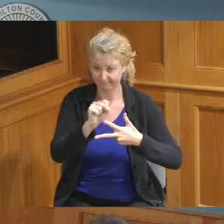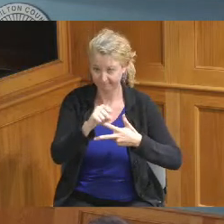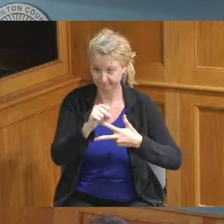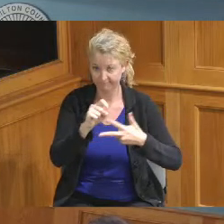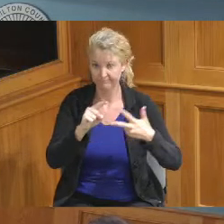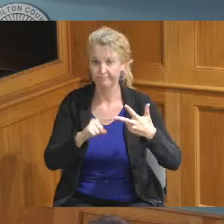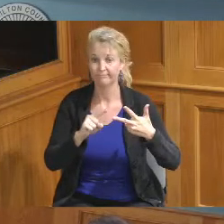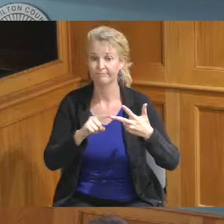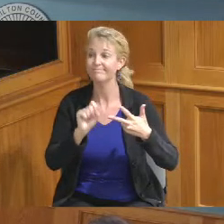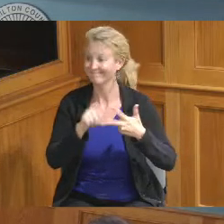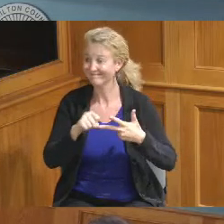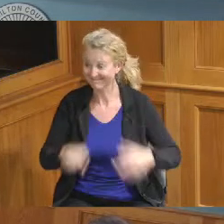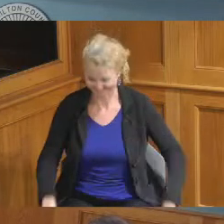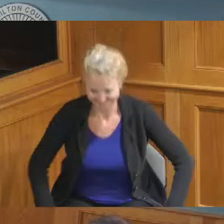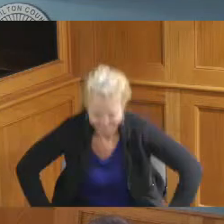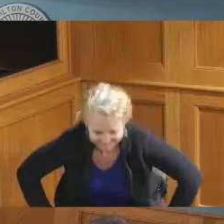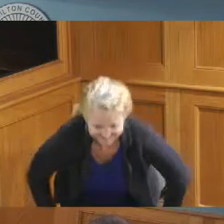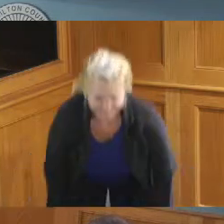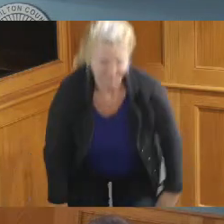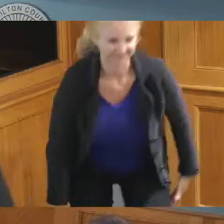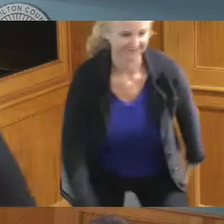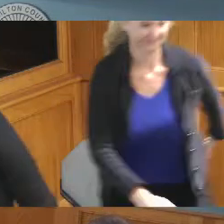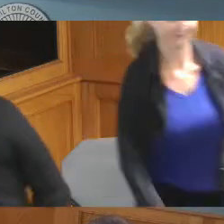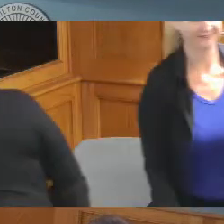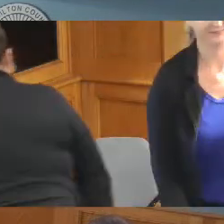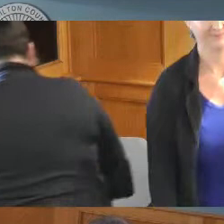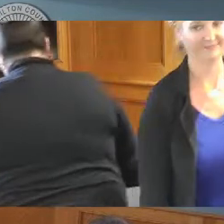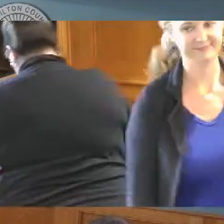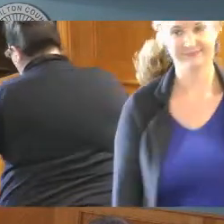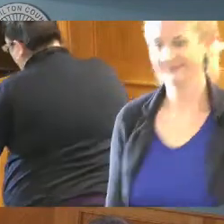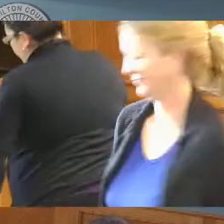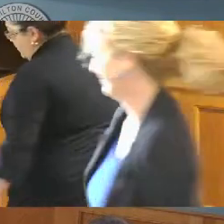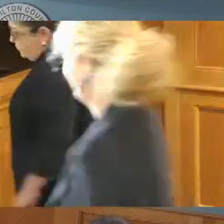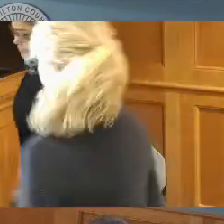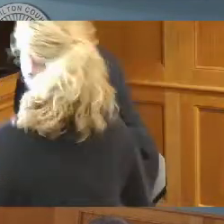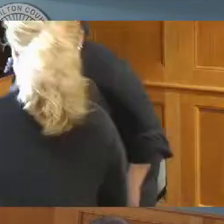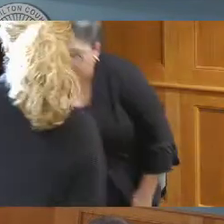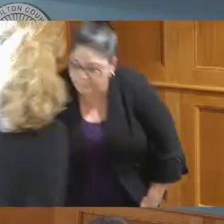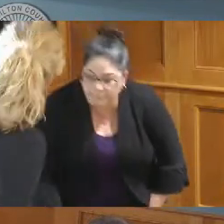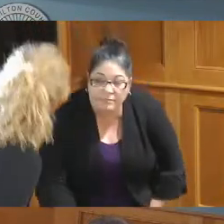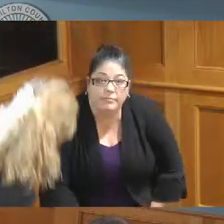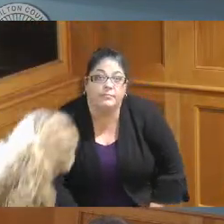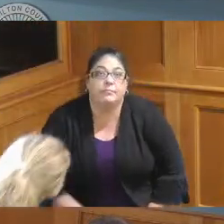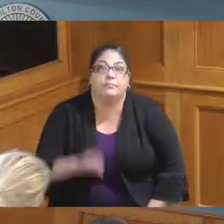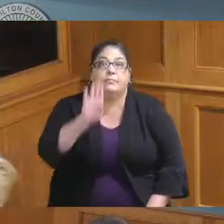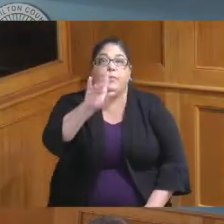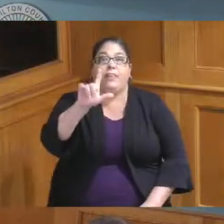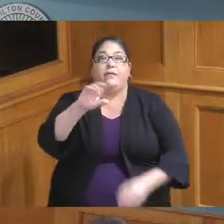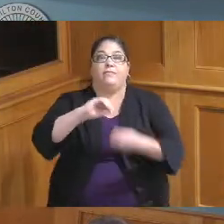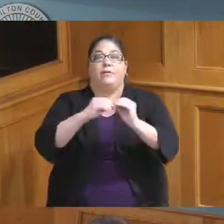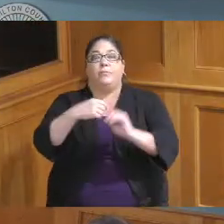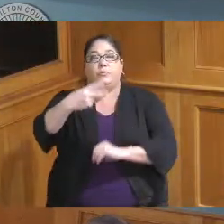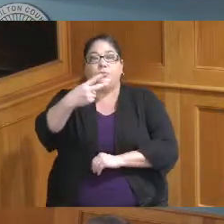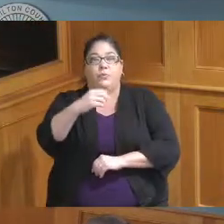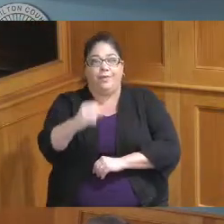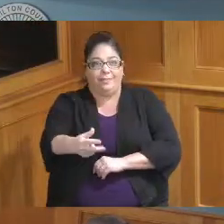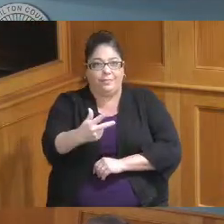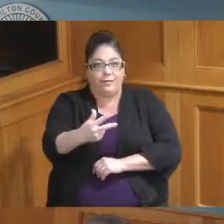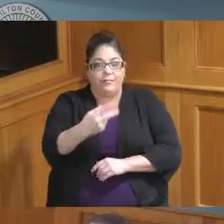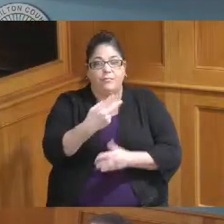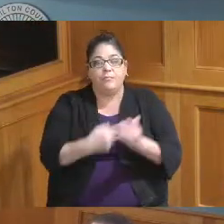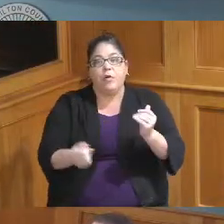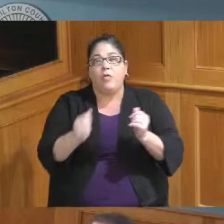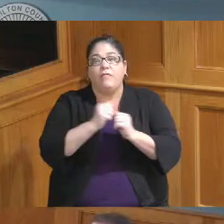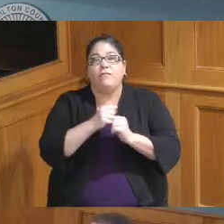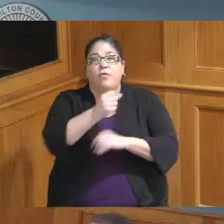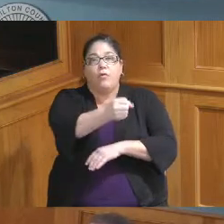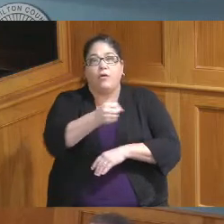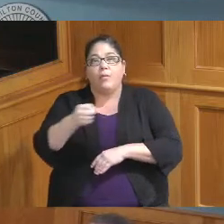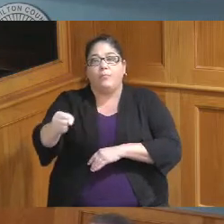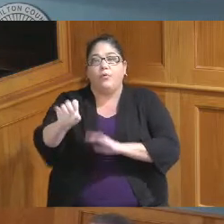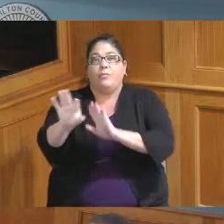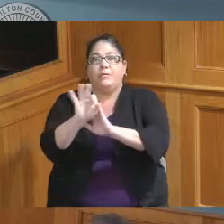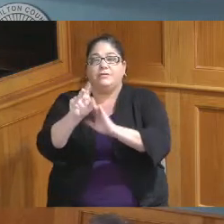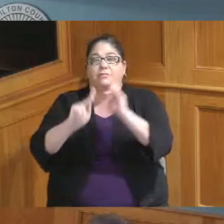yes okay by leave number two and three are appointments to the Hospital Commission and